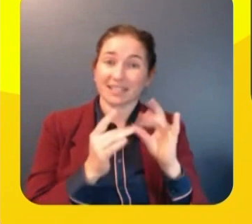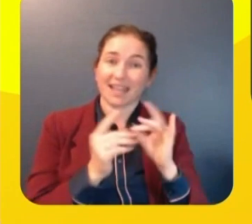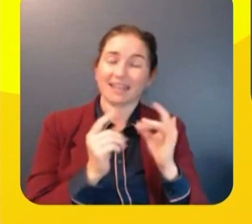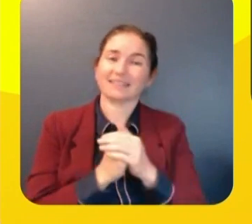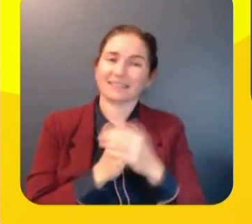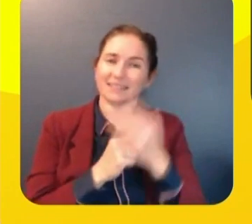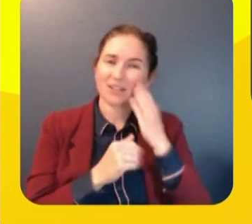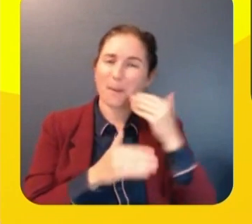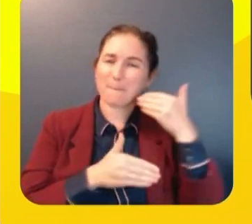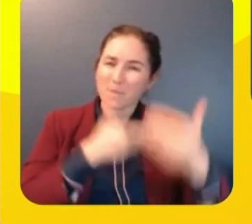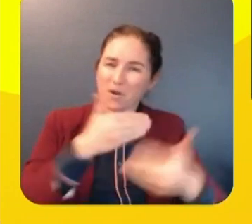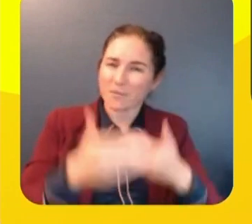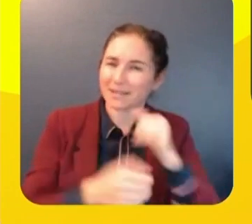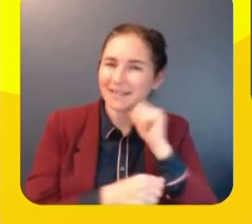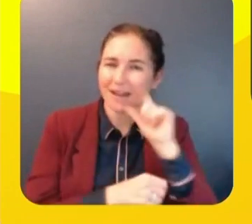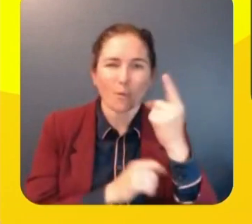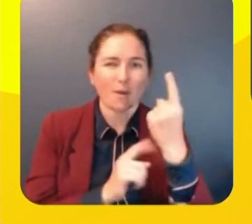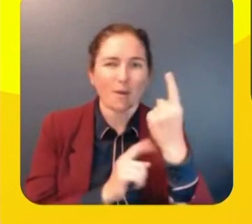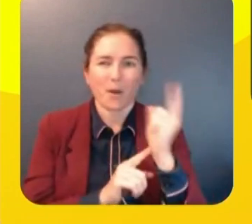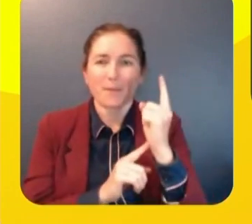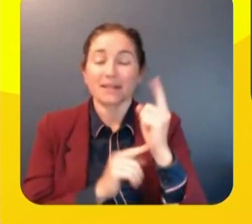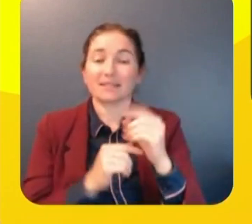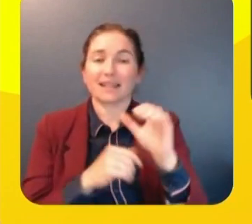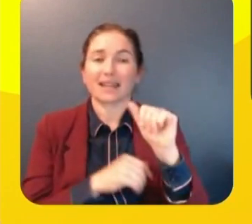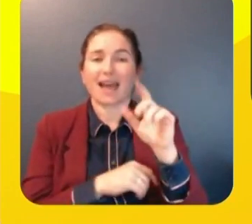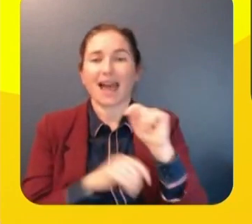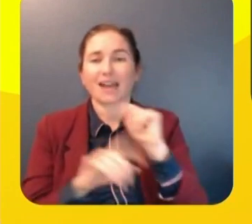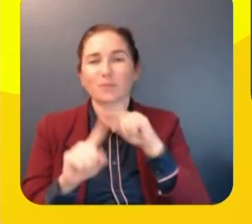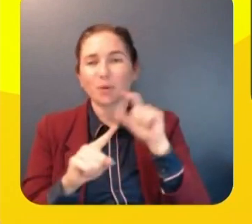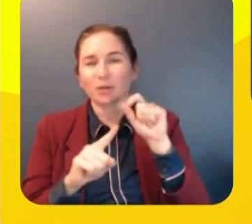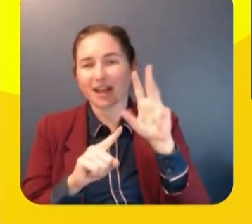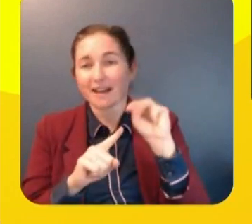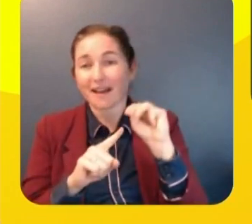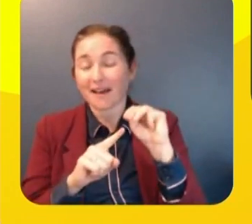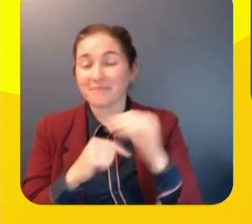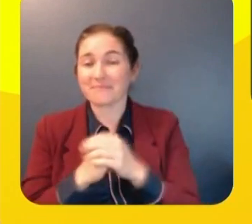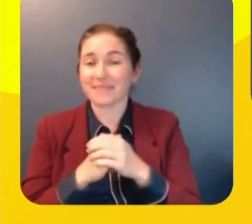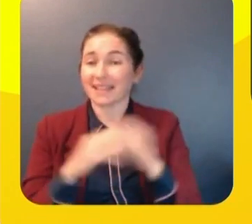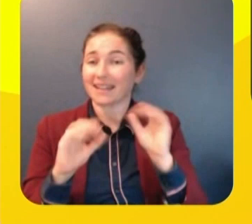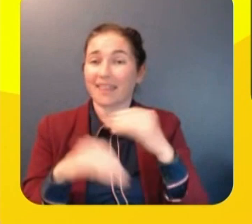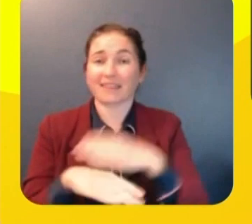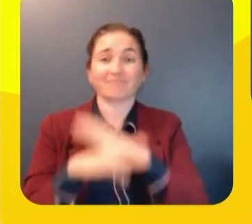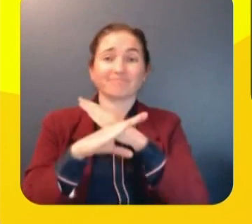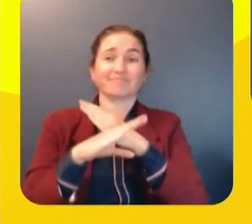It's not a moment. Go to the actreport.com and let nothing hold us back in our search for equity.